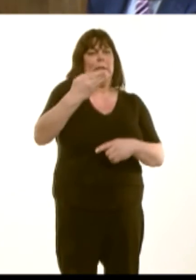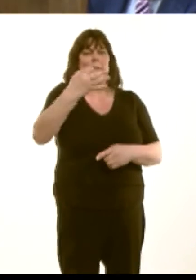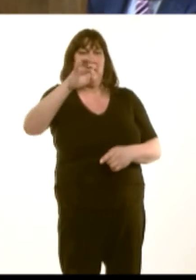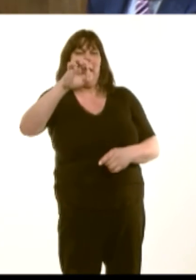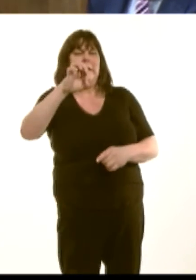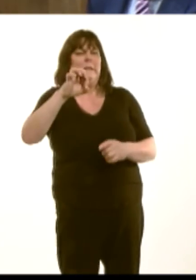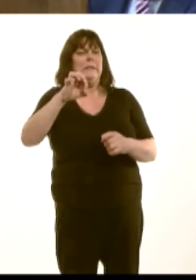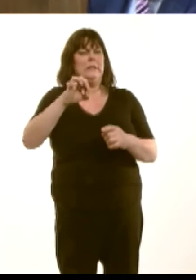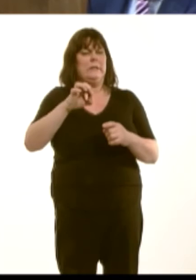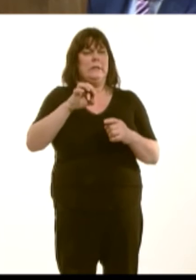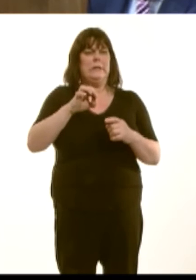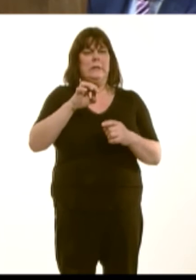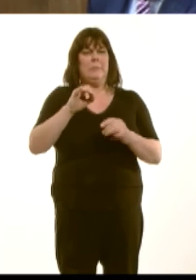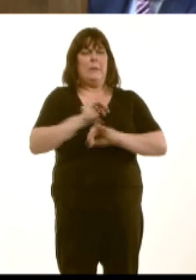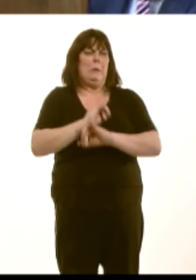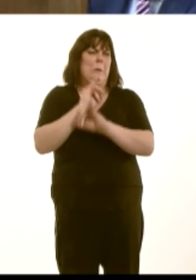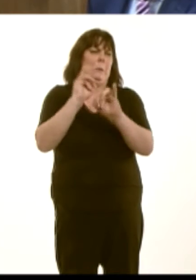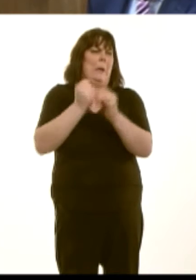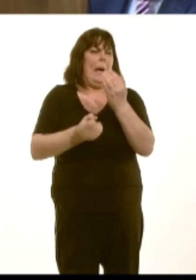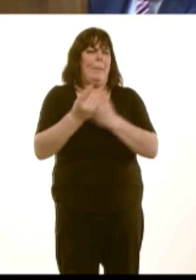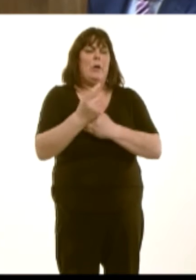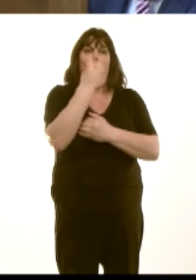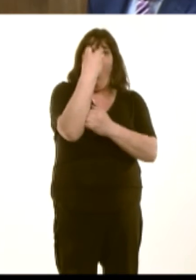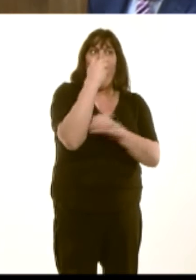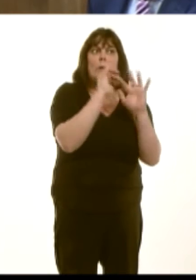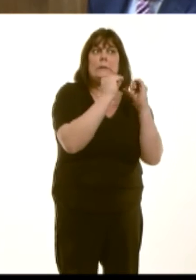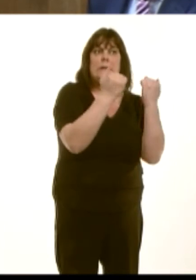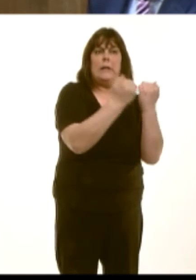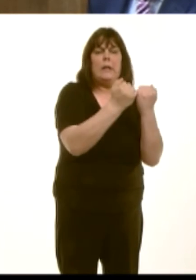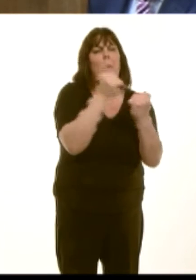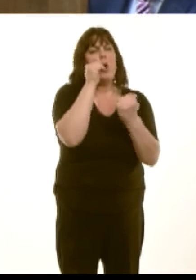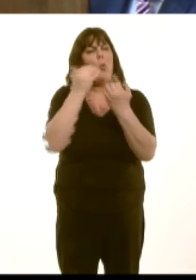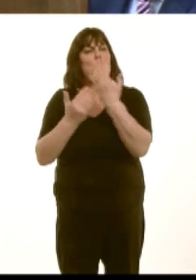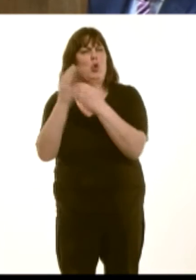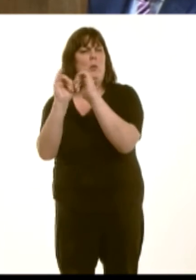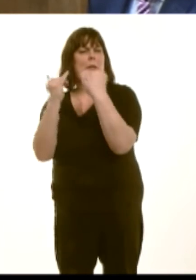old stadiaóthatís true; not the stadia that we have nowóthat we had the Taylor report and all-seater grounds, and we should bear that in mind.